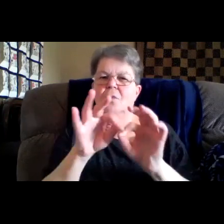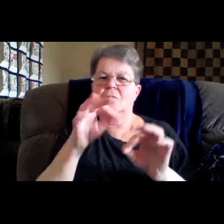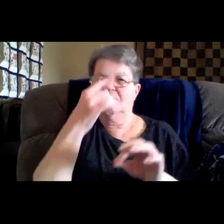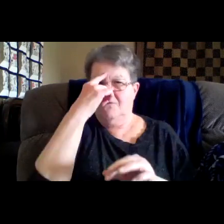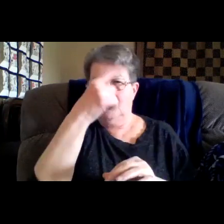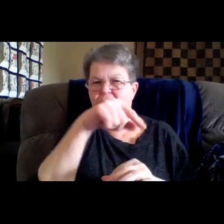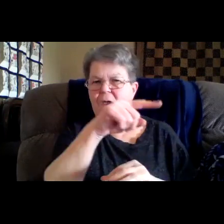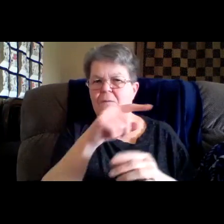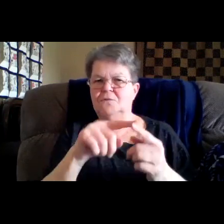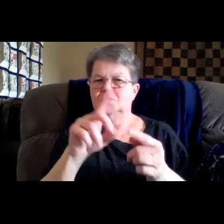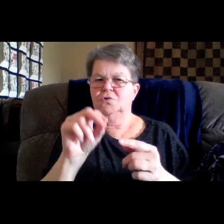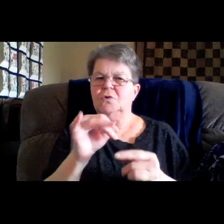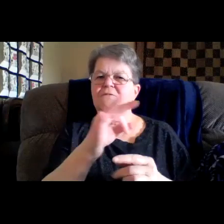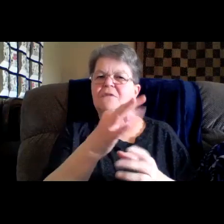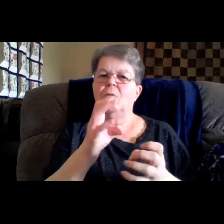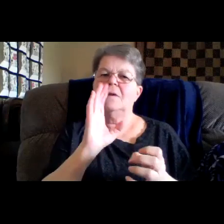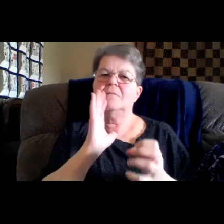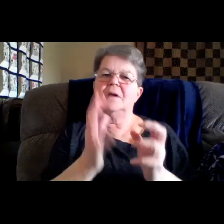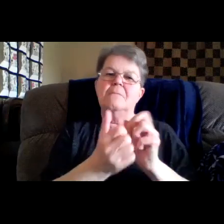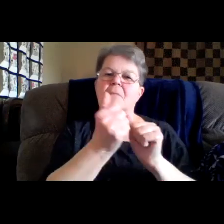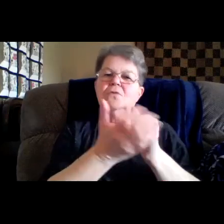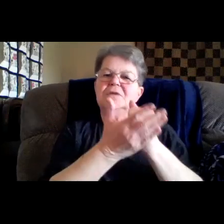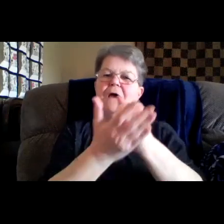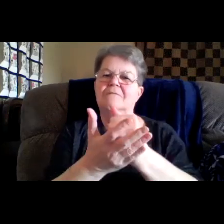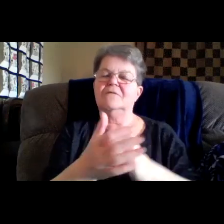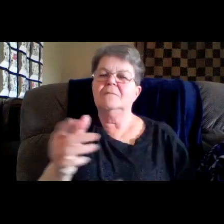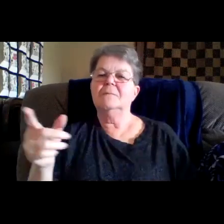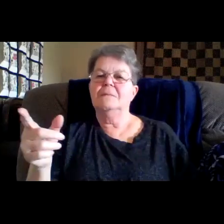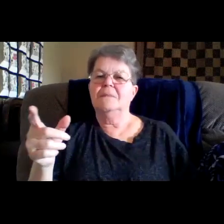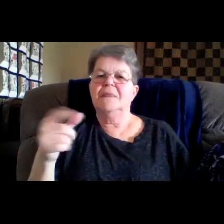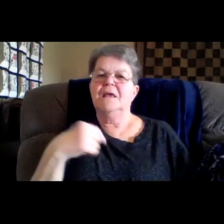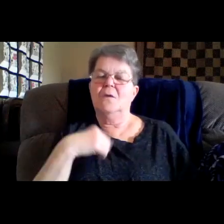if they want to be most helpful? [Leonard] I'm going to say this.